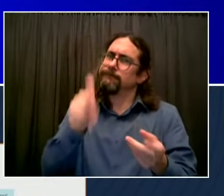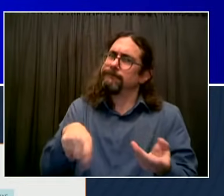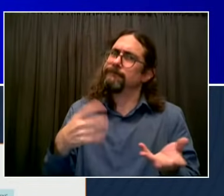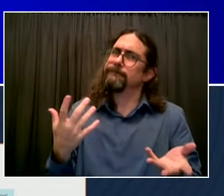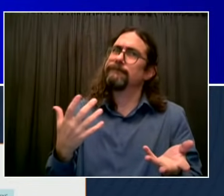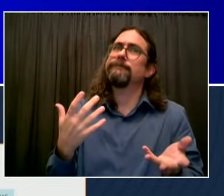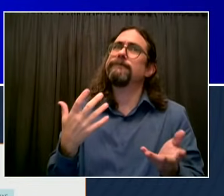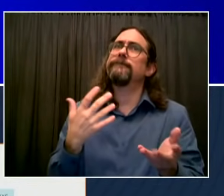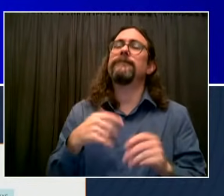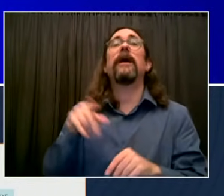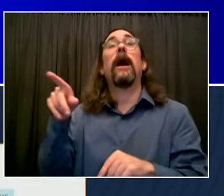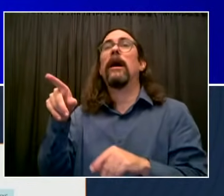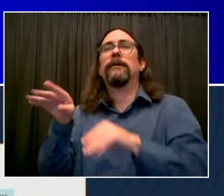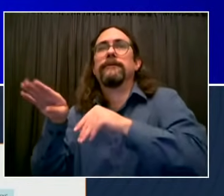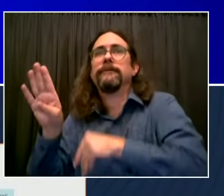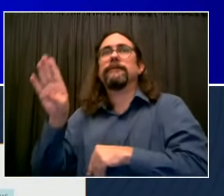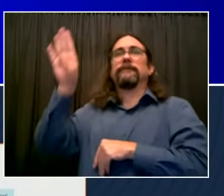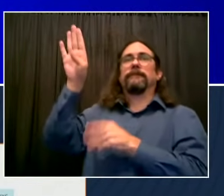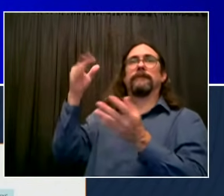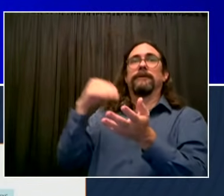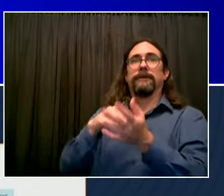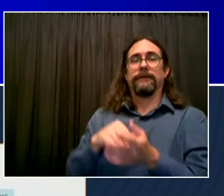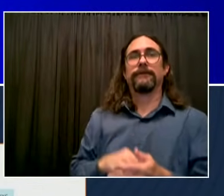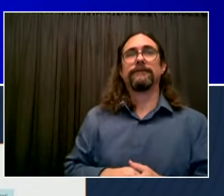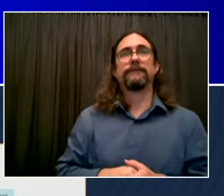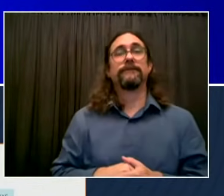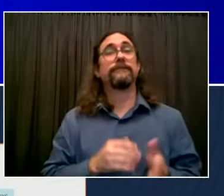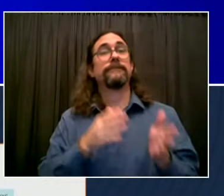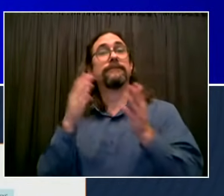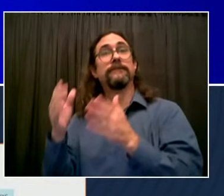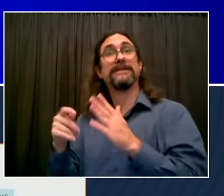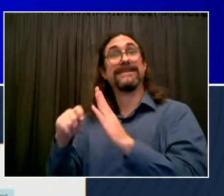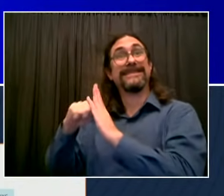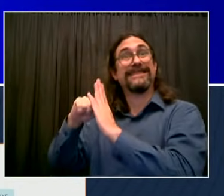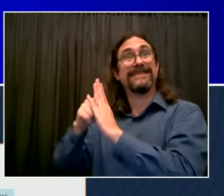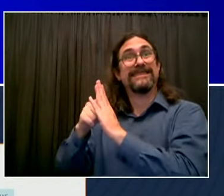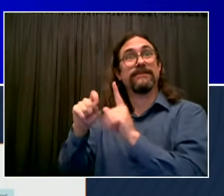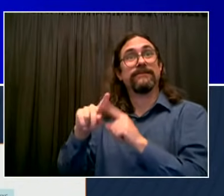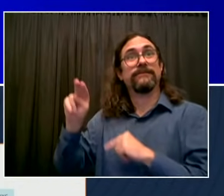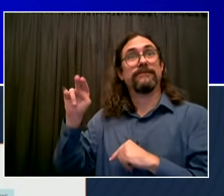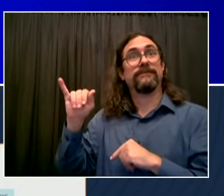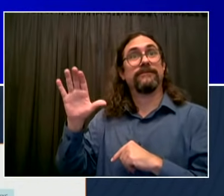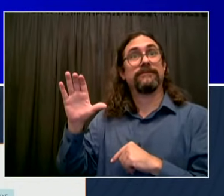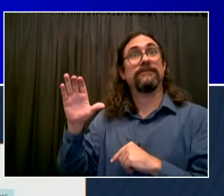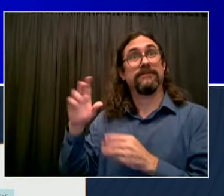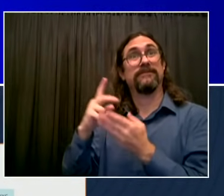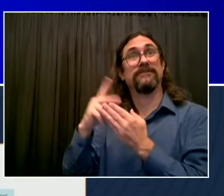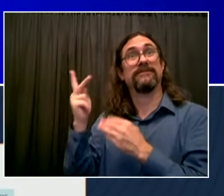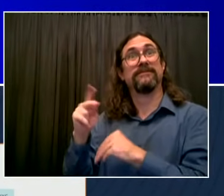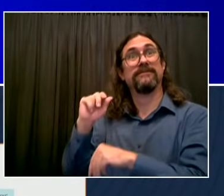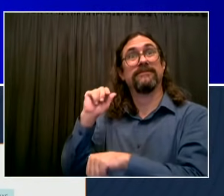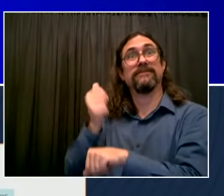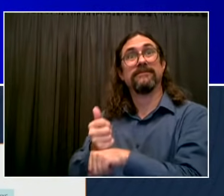NUMBERS GO UP MEOR ANTH WE DID THE KEYT O NYC. WHEN WE DID THE